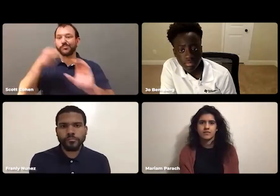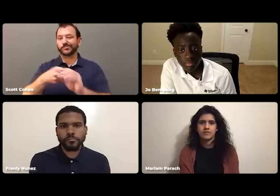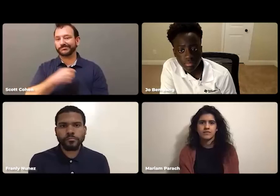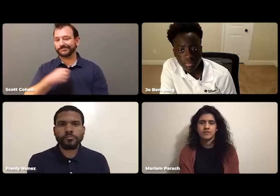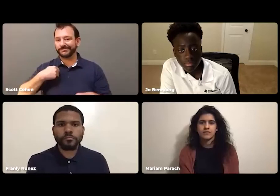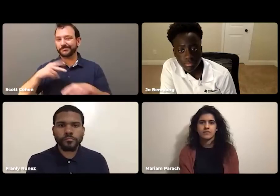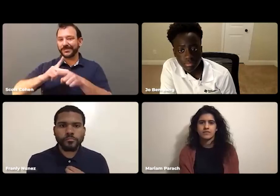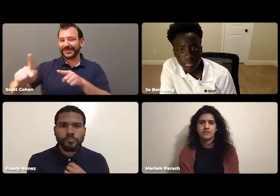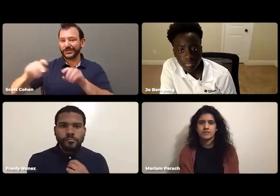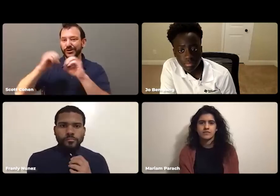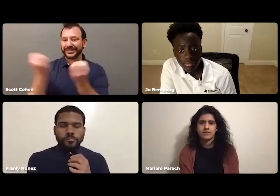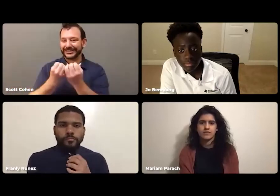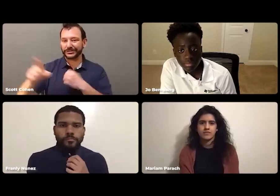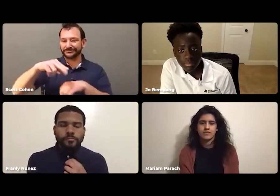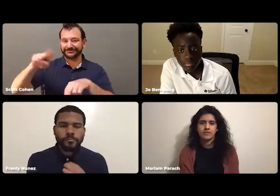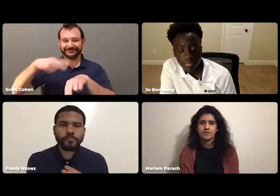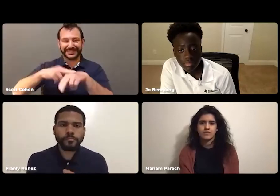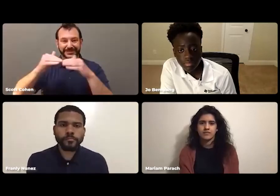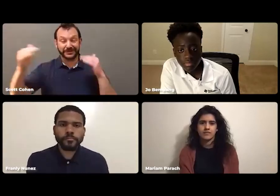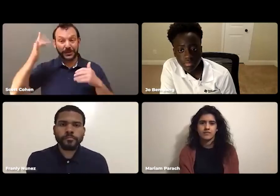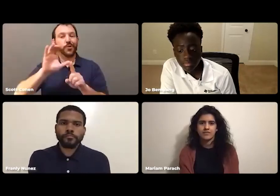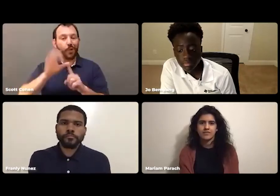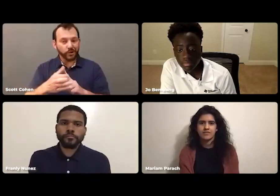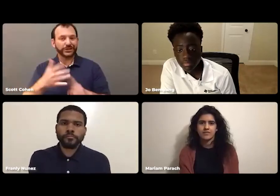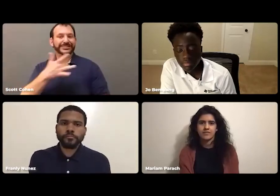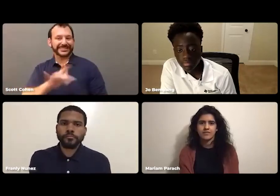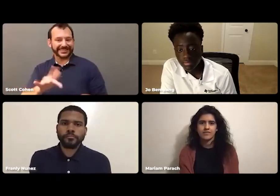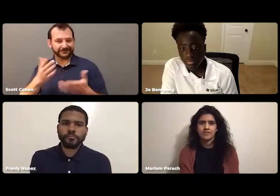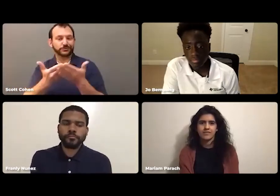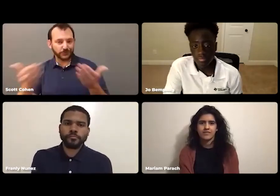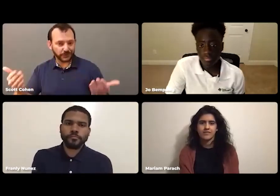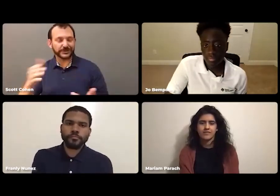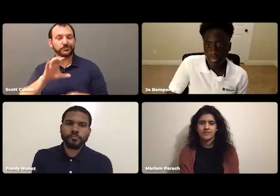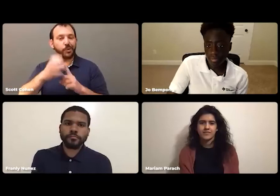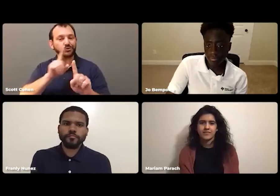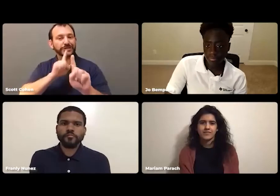I encourage you all to become a member of a professional organization.